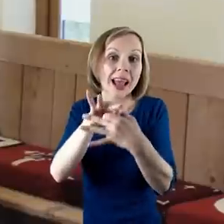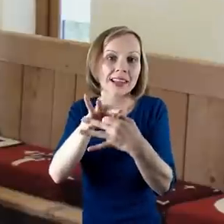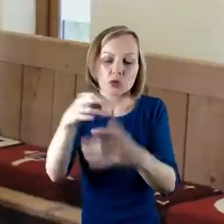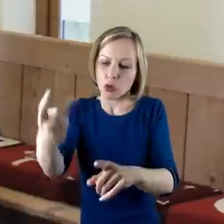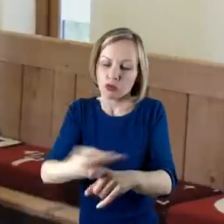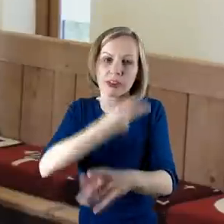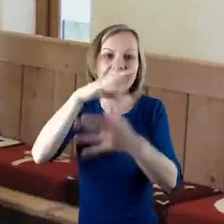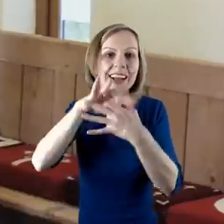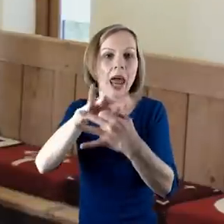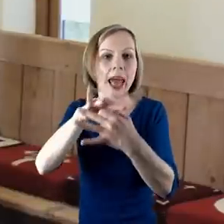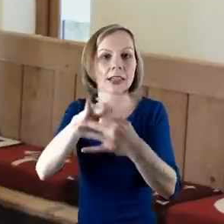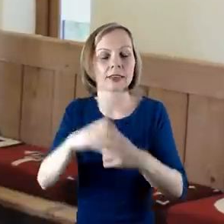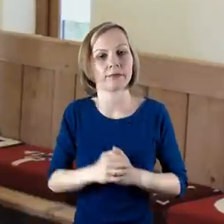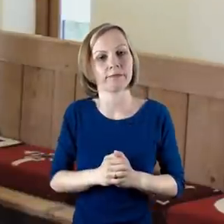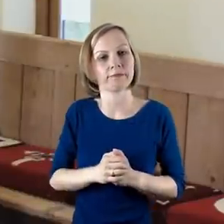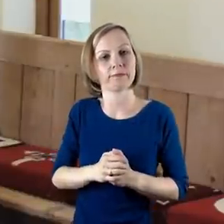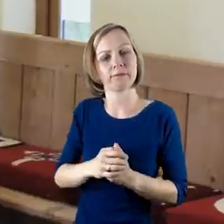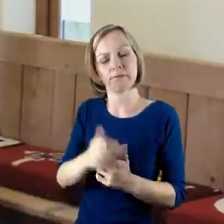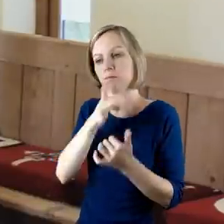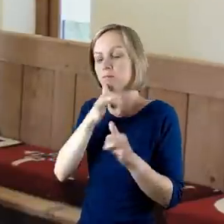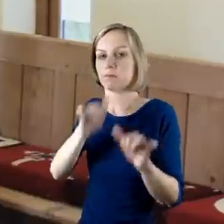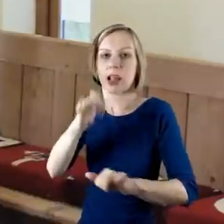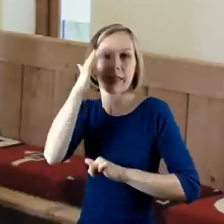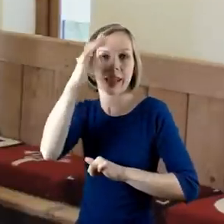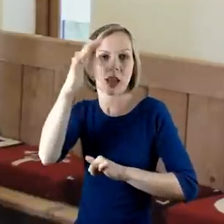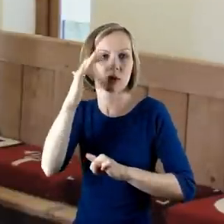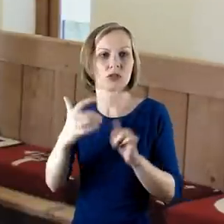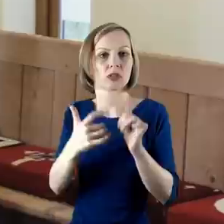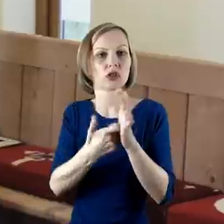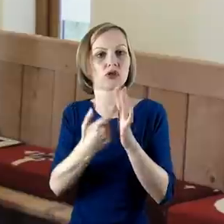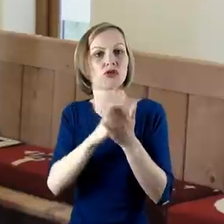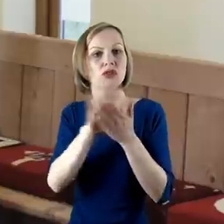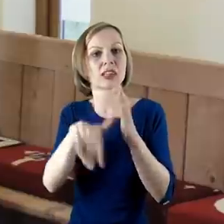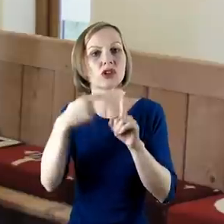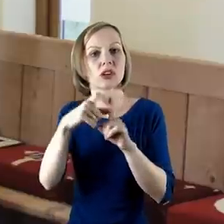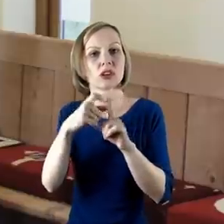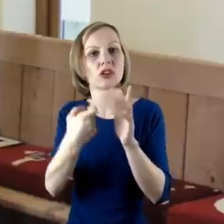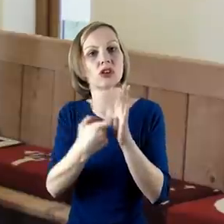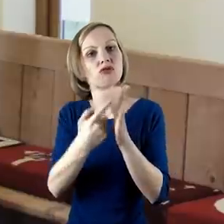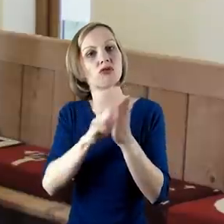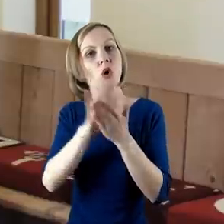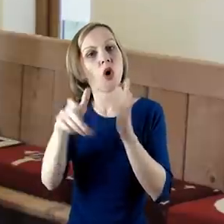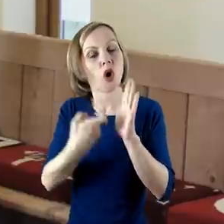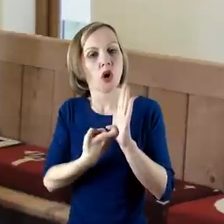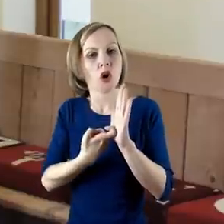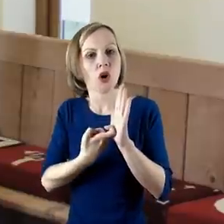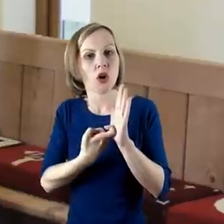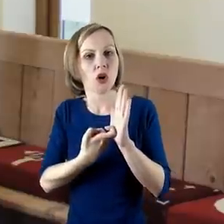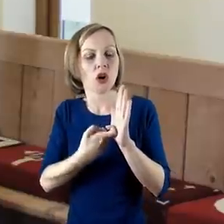One of my favourite theologians, Richard Rohr, talks of religion as re-ligio, to re-ligament.